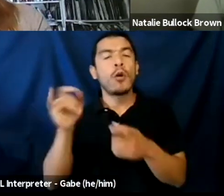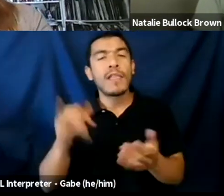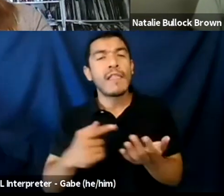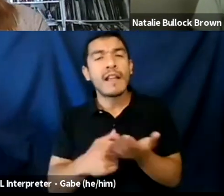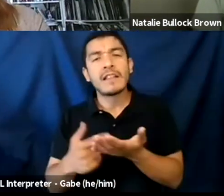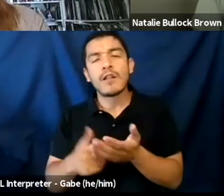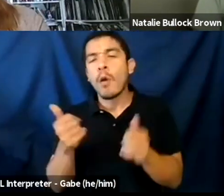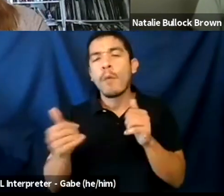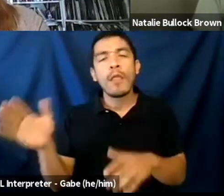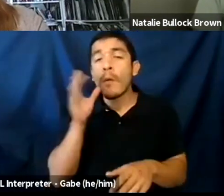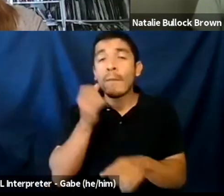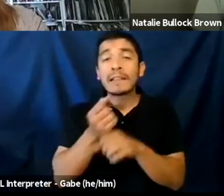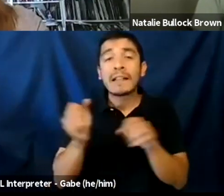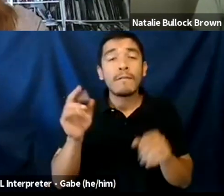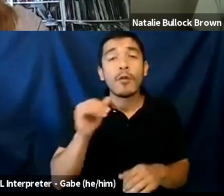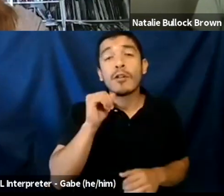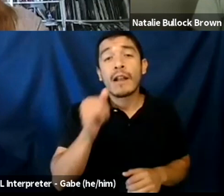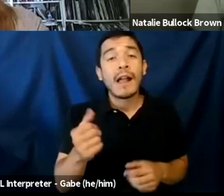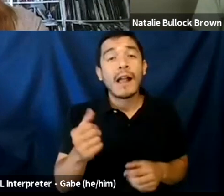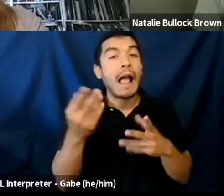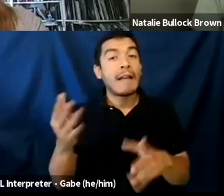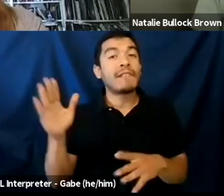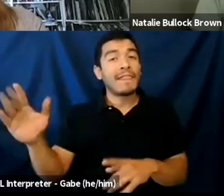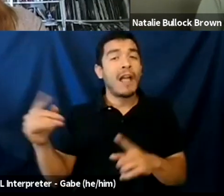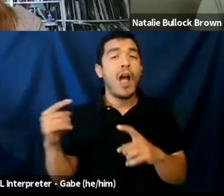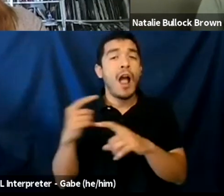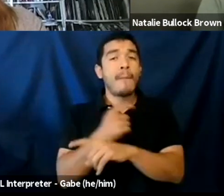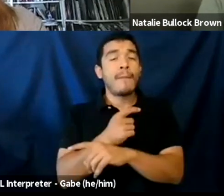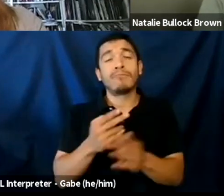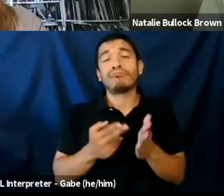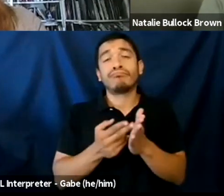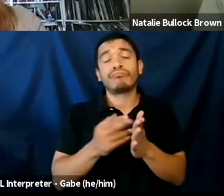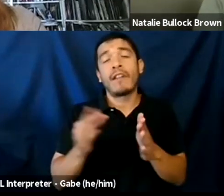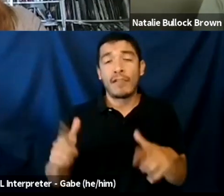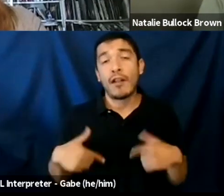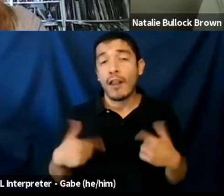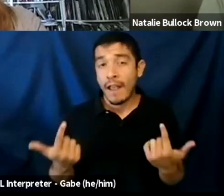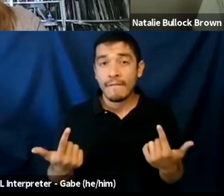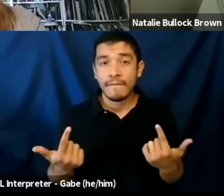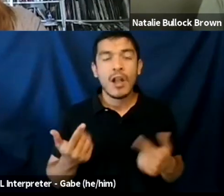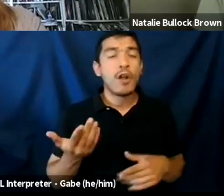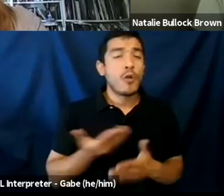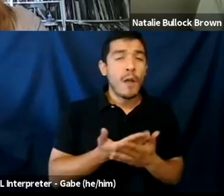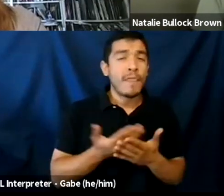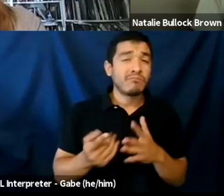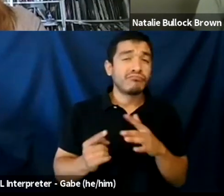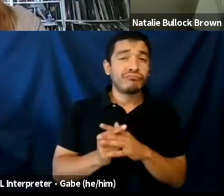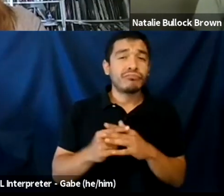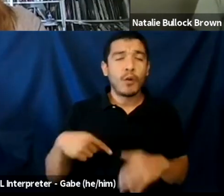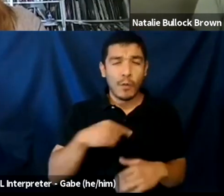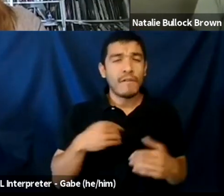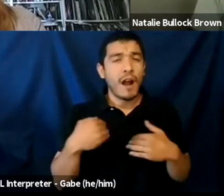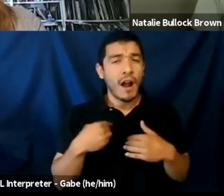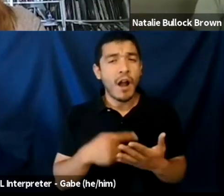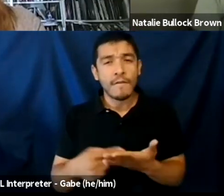given the complex realities of their lives. So, things that have come up when we've had conversations and because we've done reporting